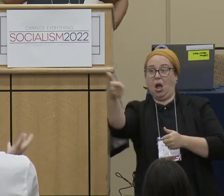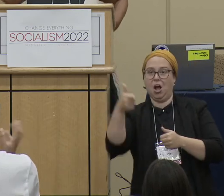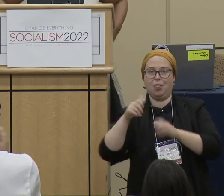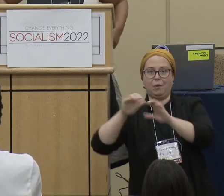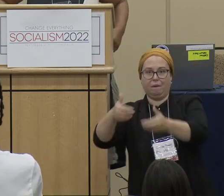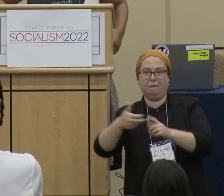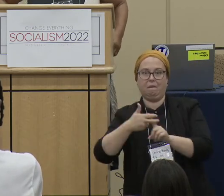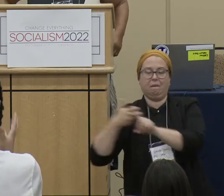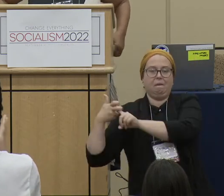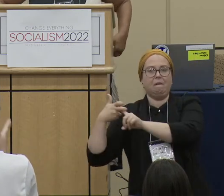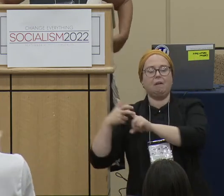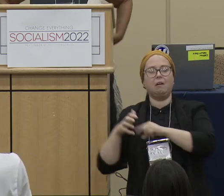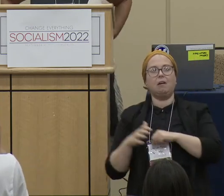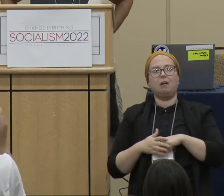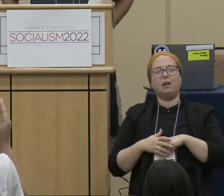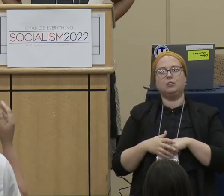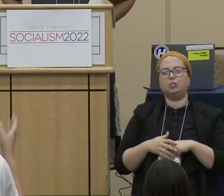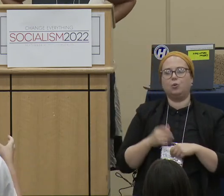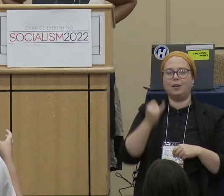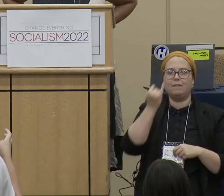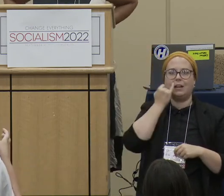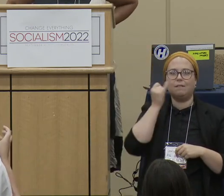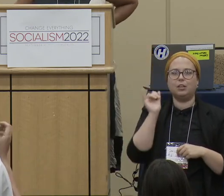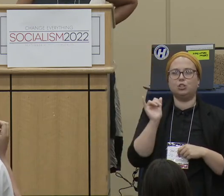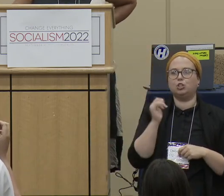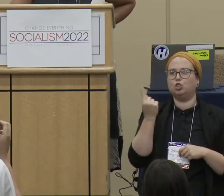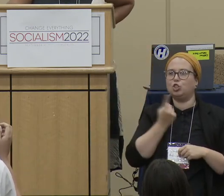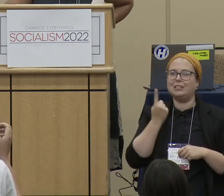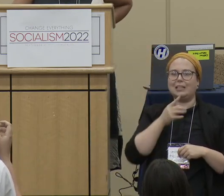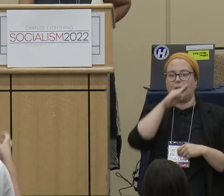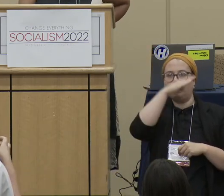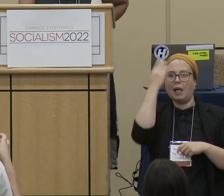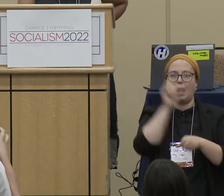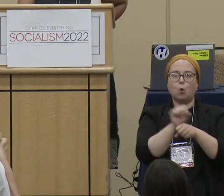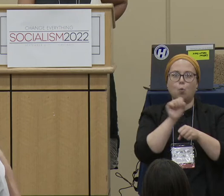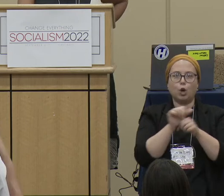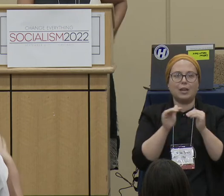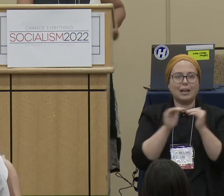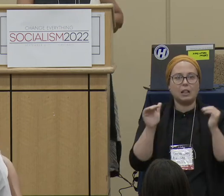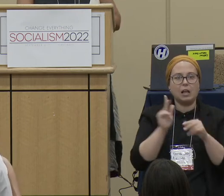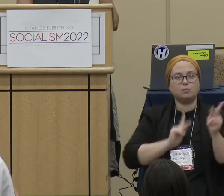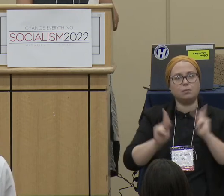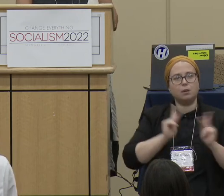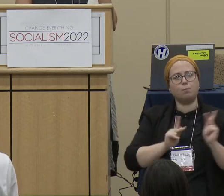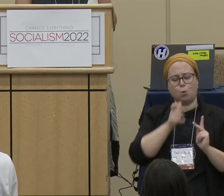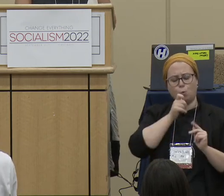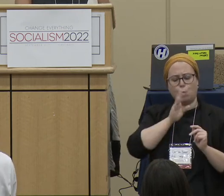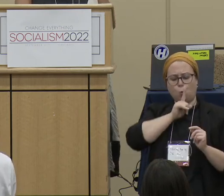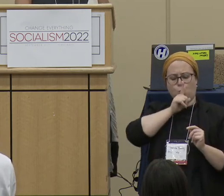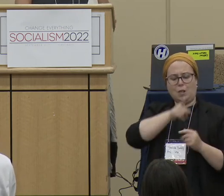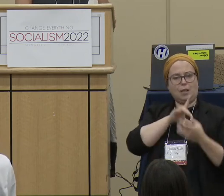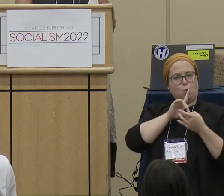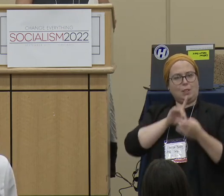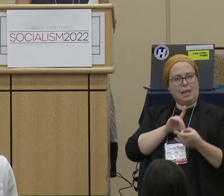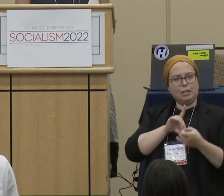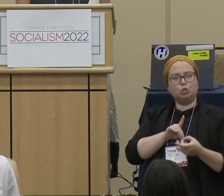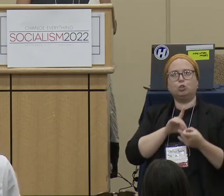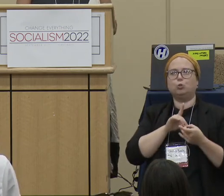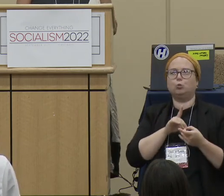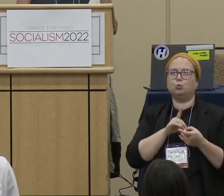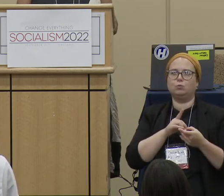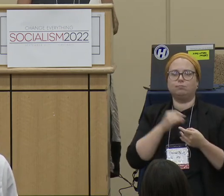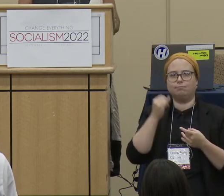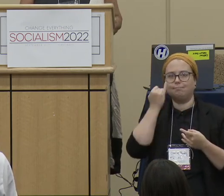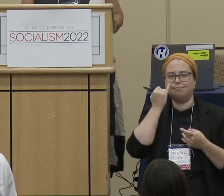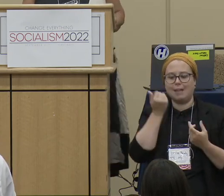those folks before the other folks get them?